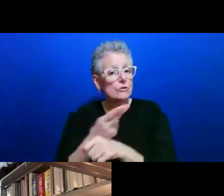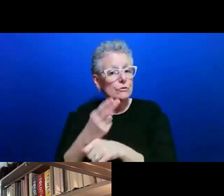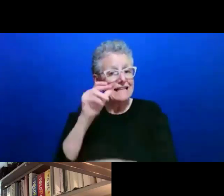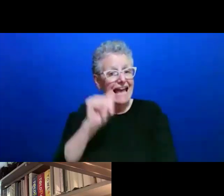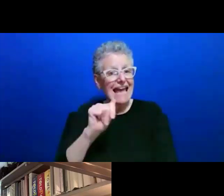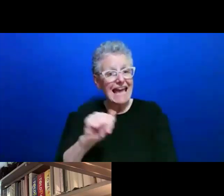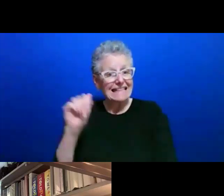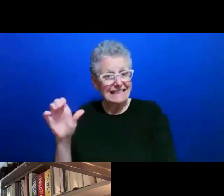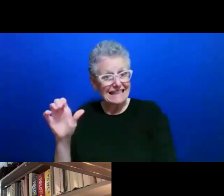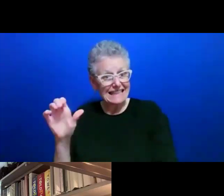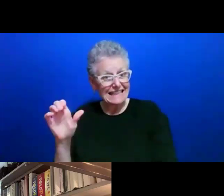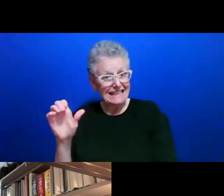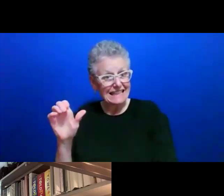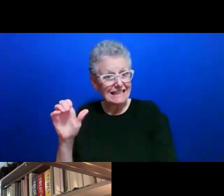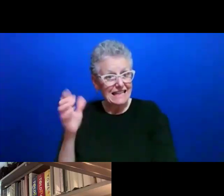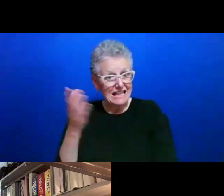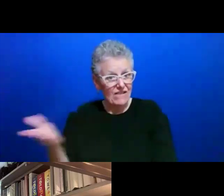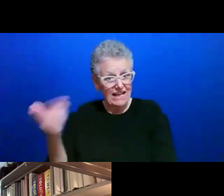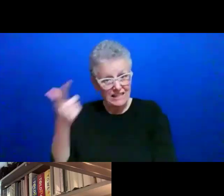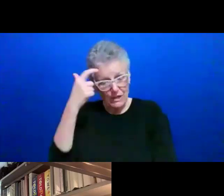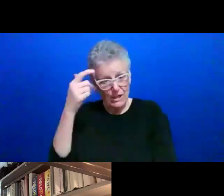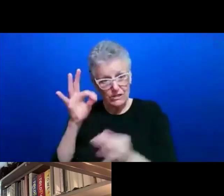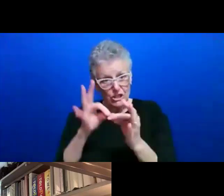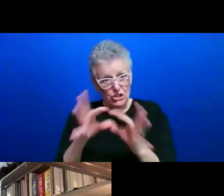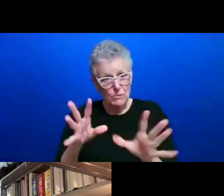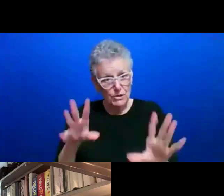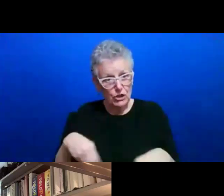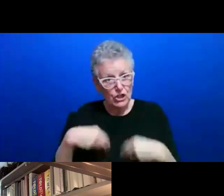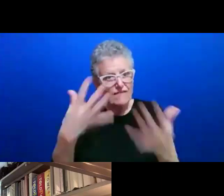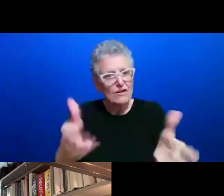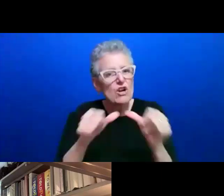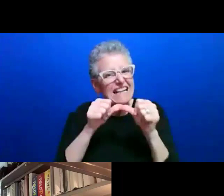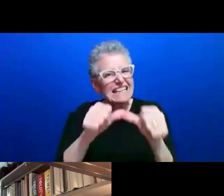because the interpreter is giving her that consistent receptive language,